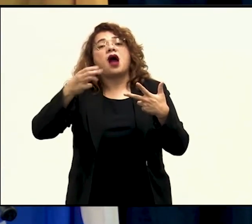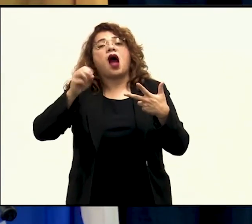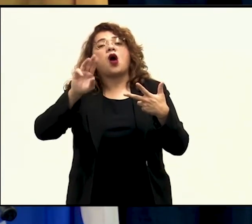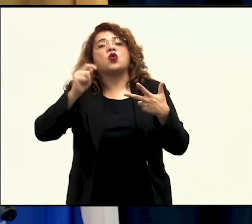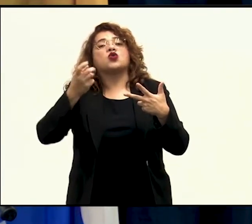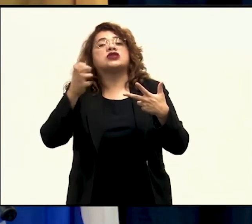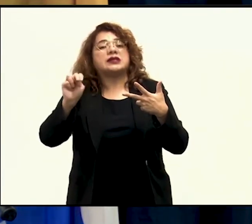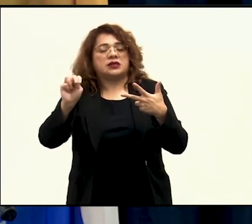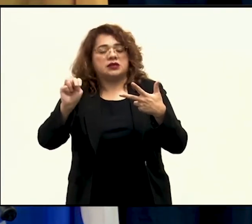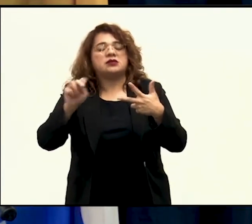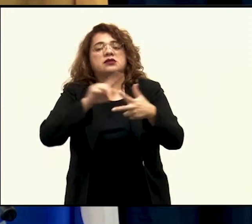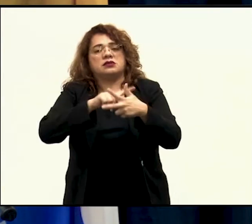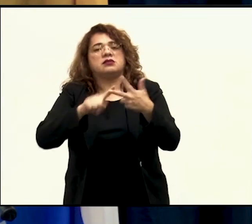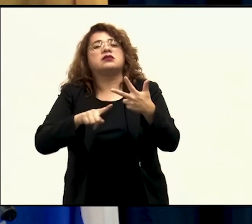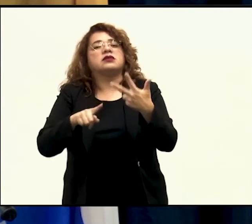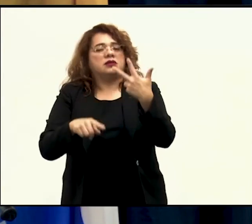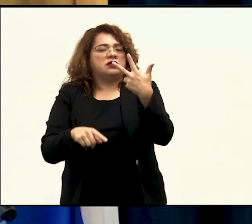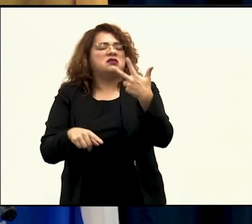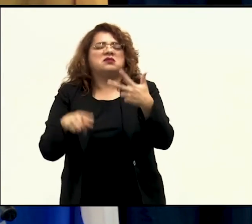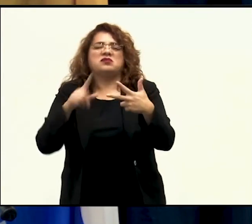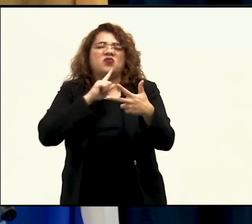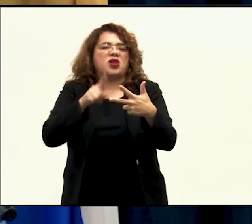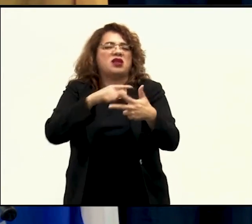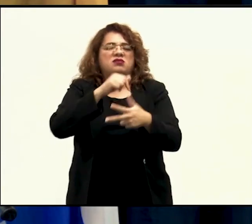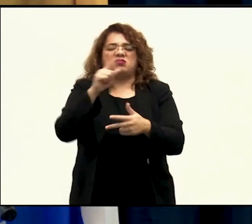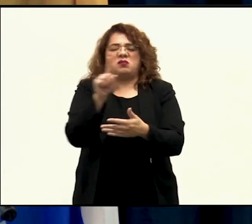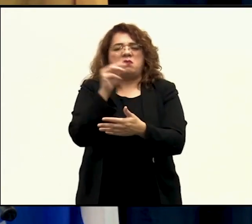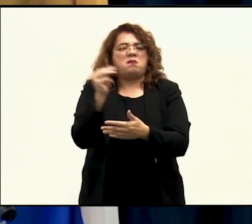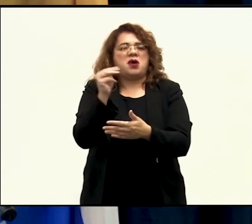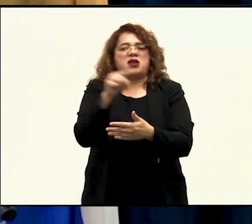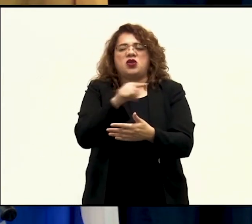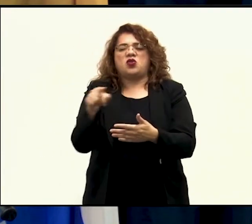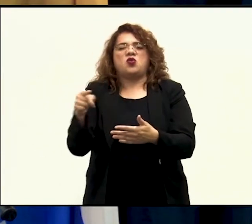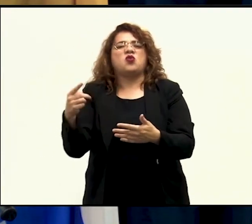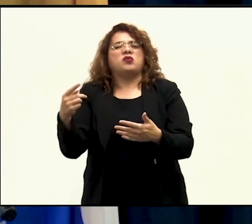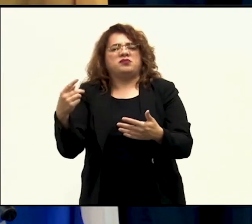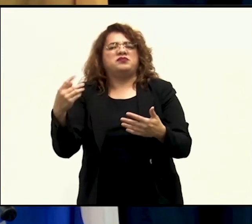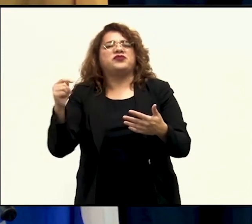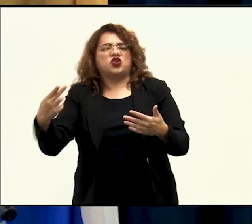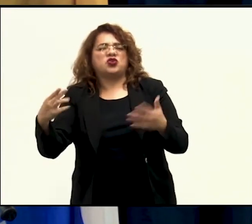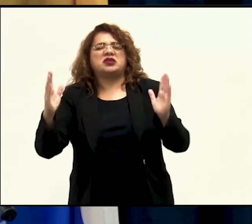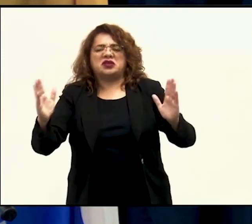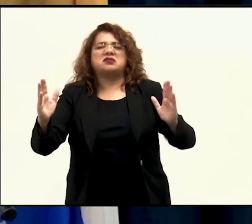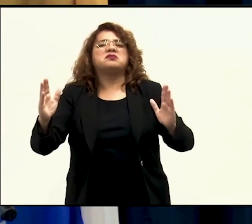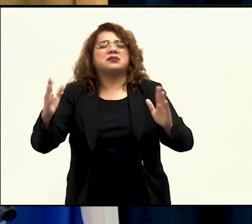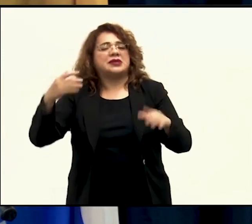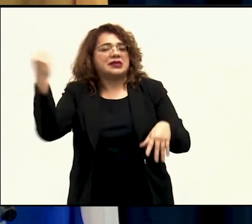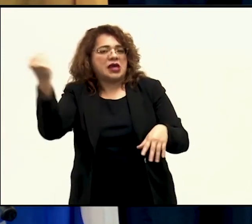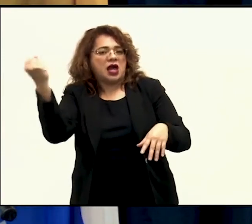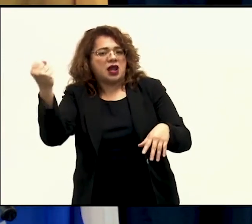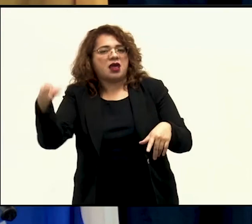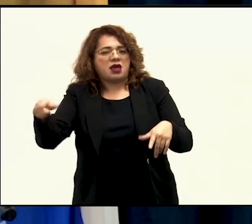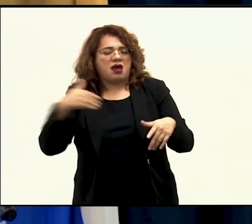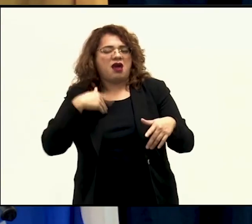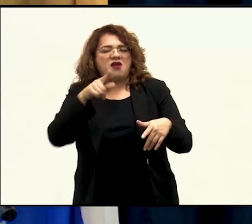And all, most importantly, our community partners know when those are so they're out there you know kind of bringing people in.